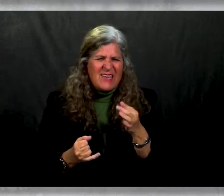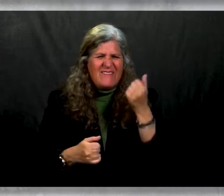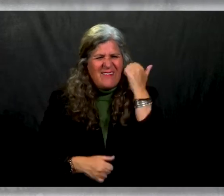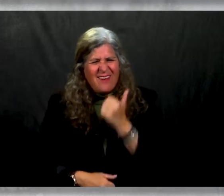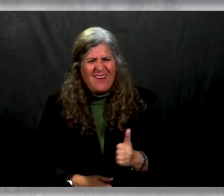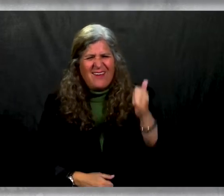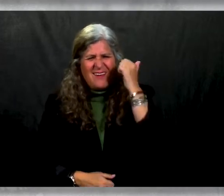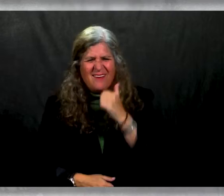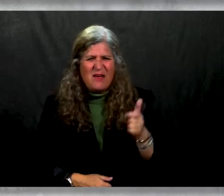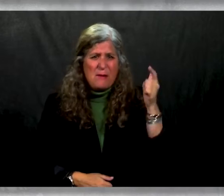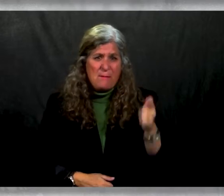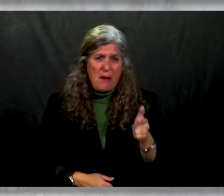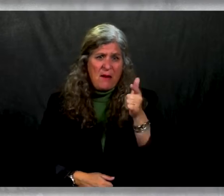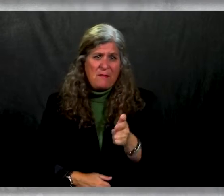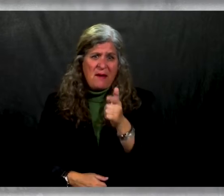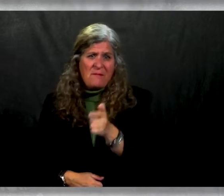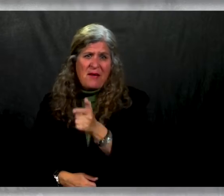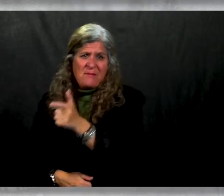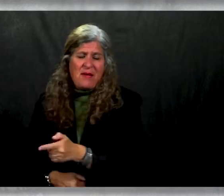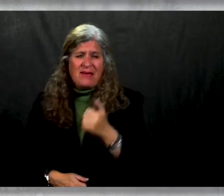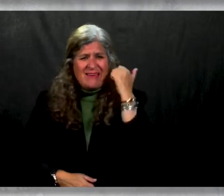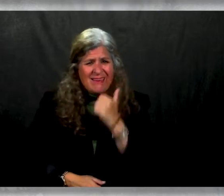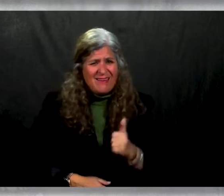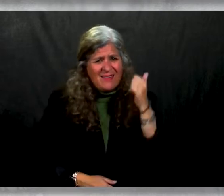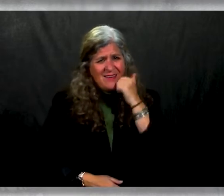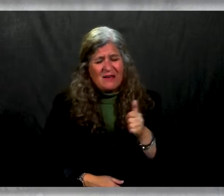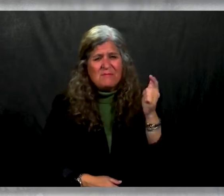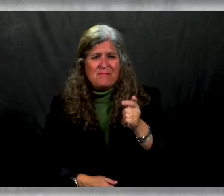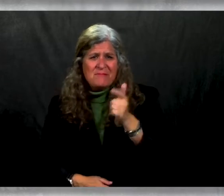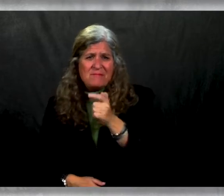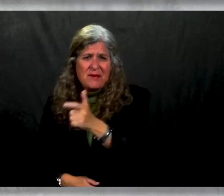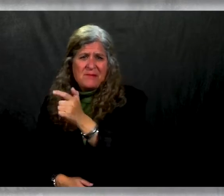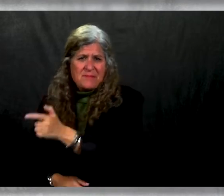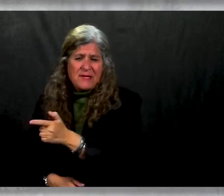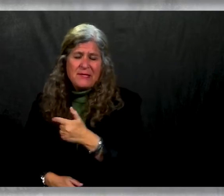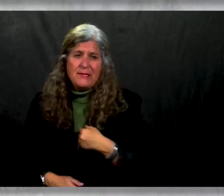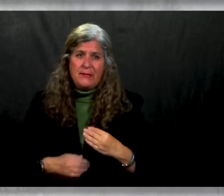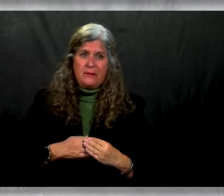or a recruited local collaborator, killing in this way